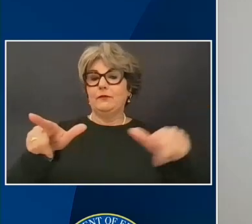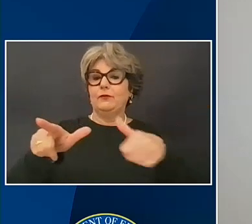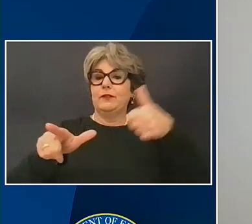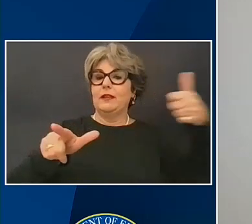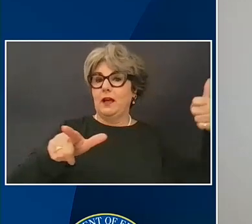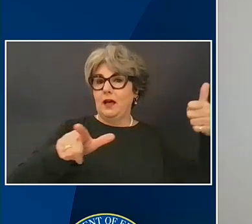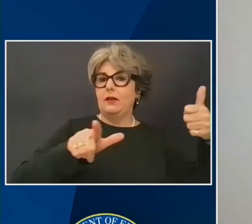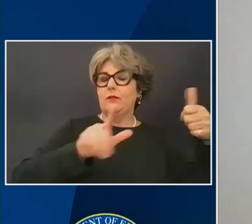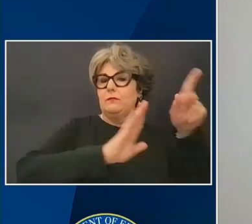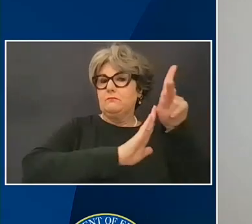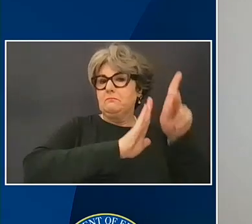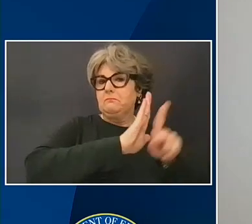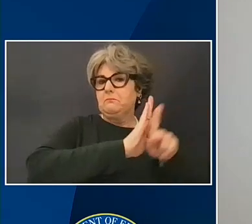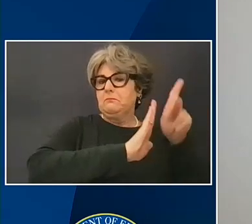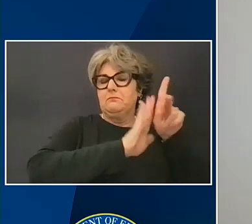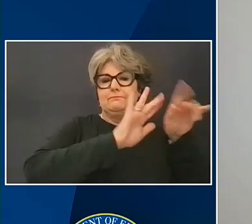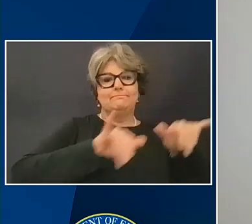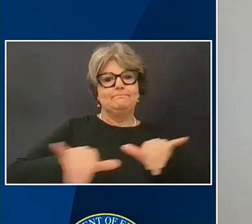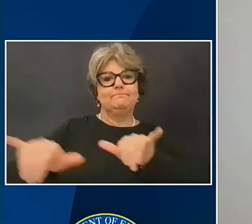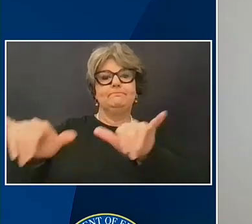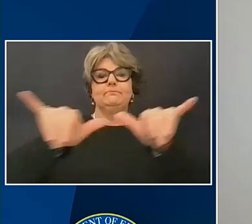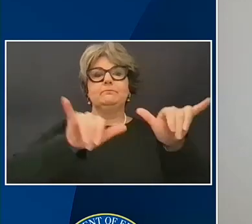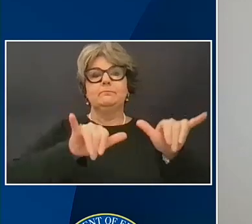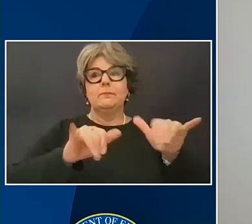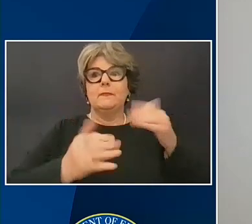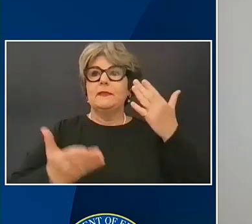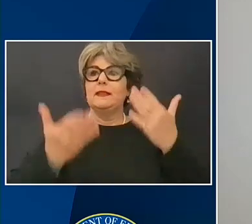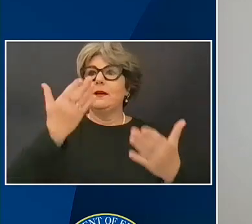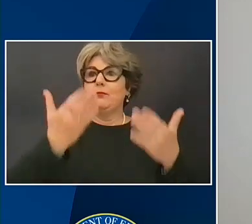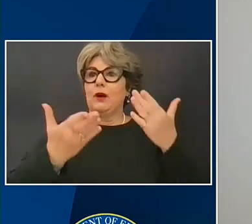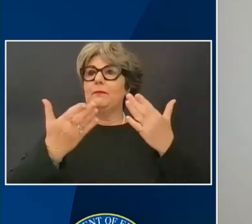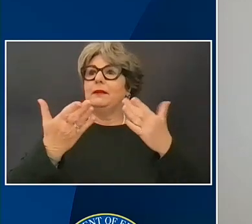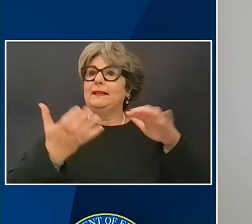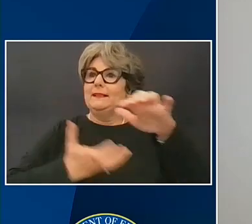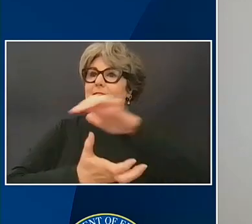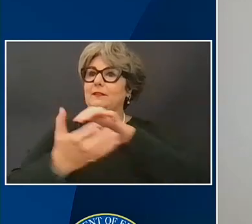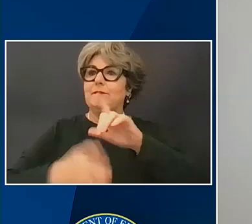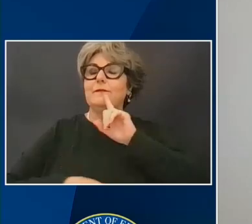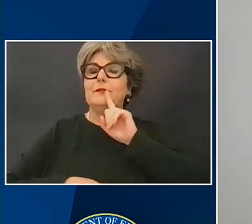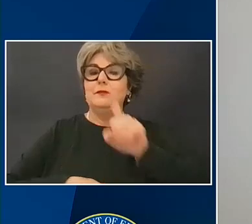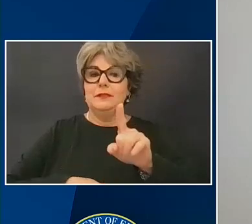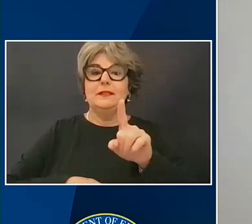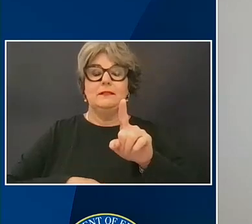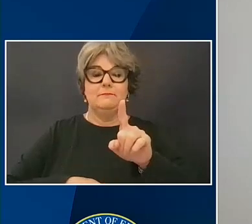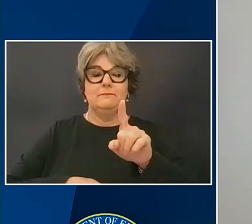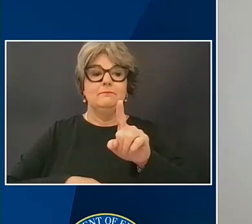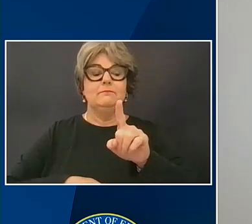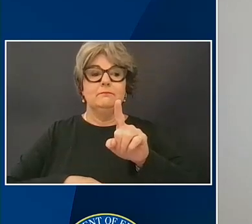all say the same thing, which probably is also confusing based on what kind of the way that it reads.